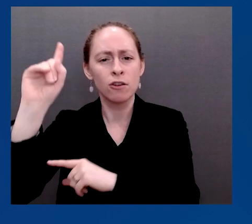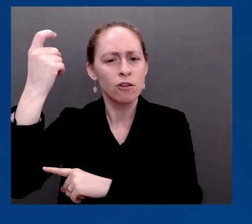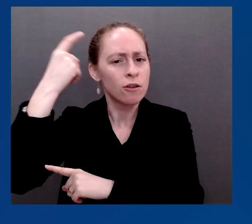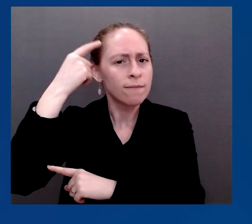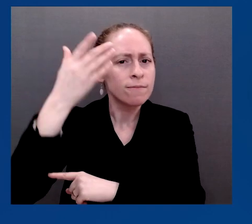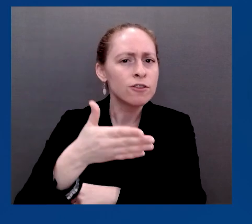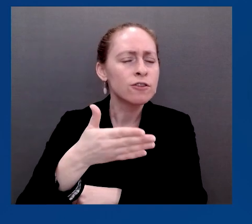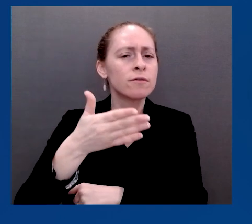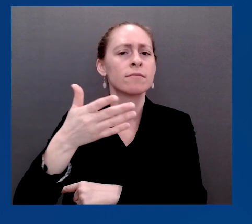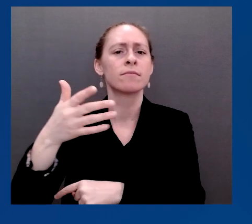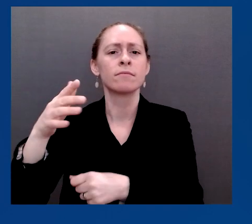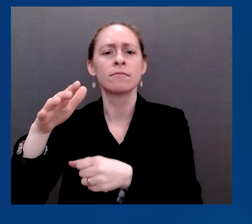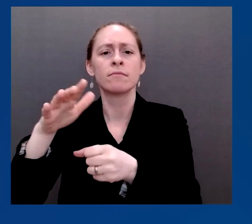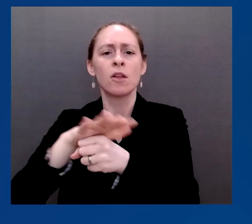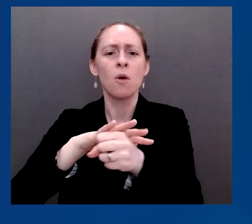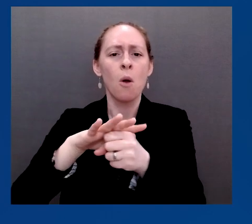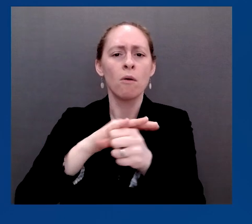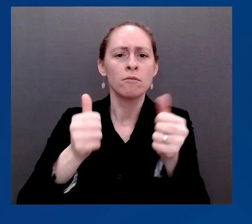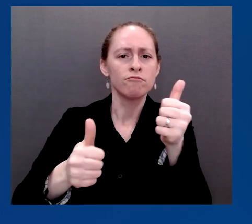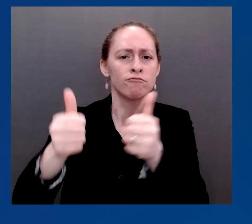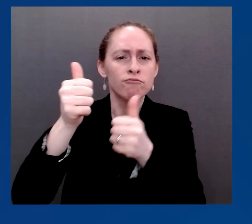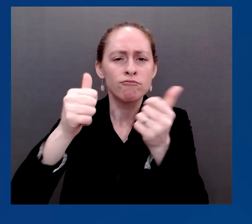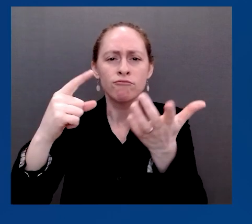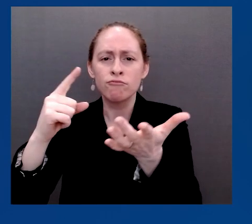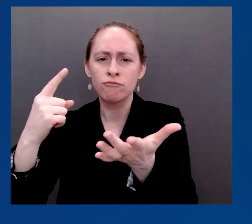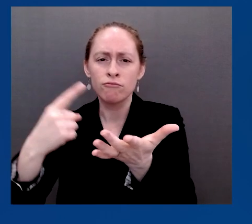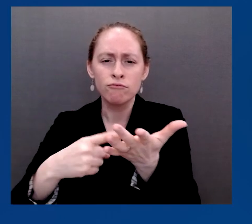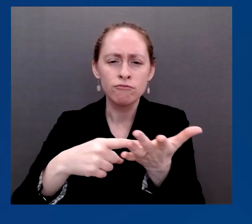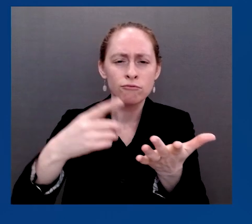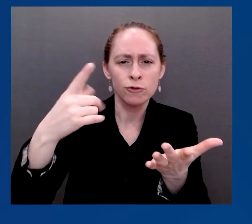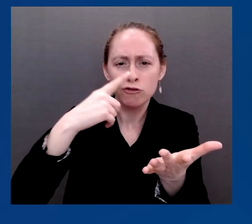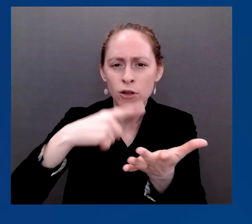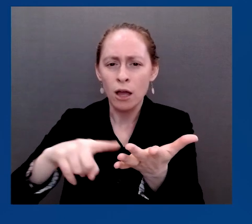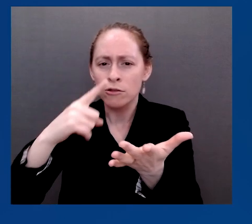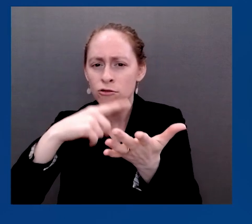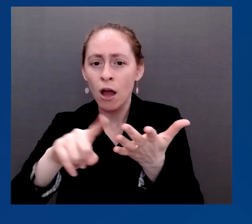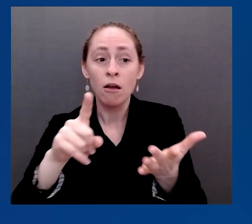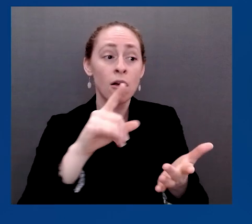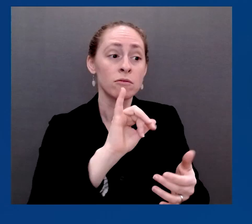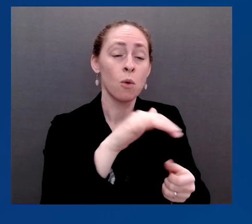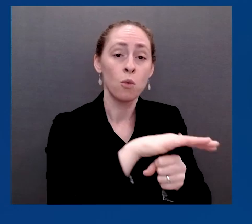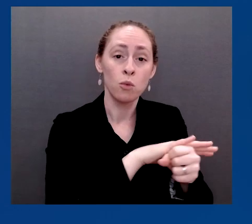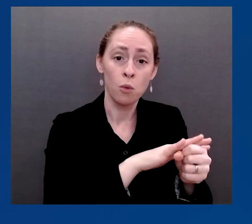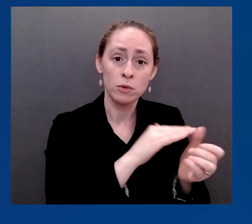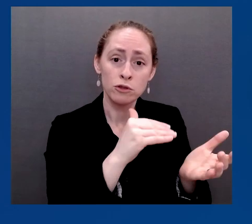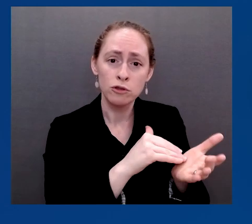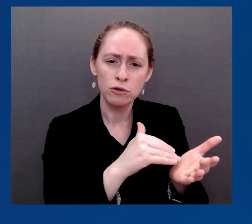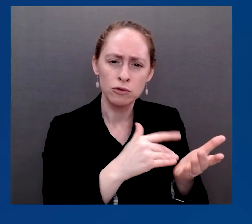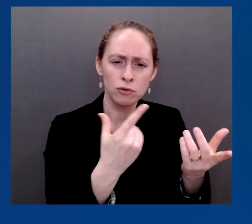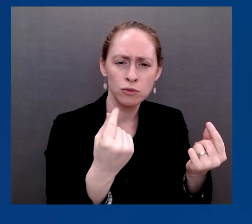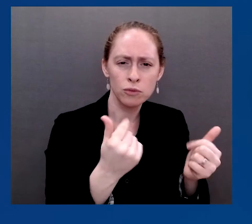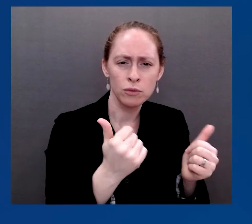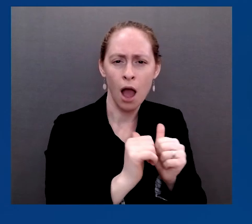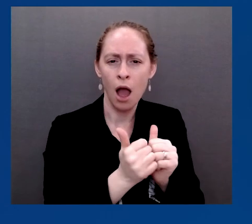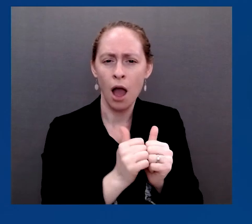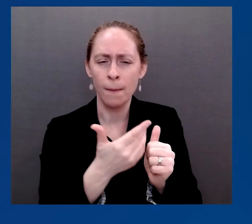we should be taking to keep the country moving forward. We know that in different areas of the country,